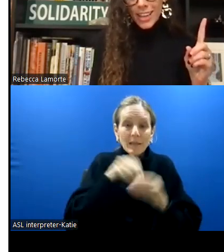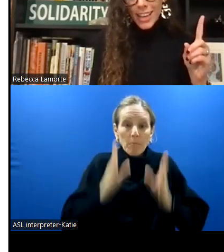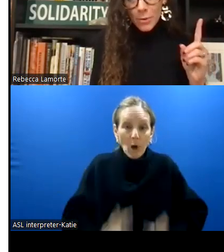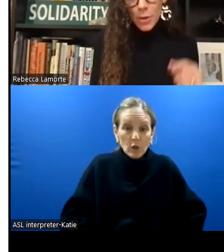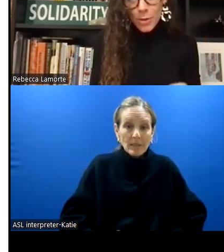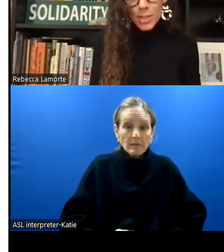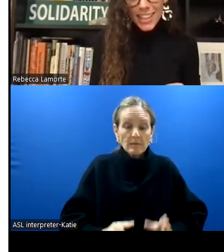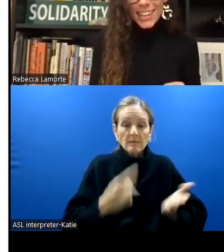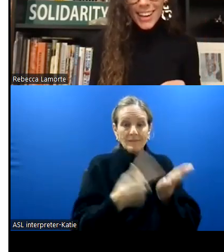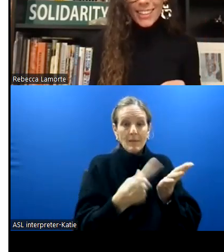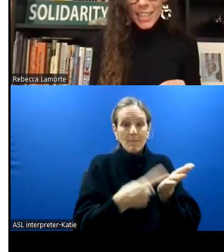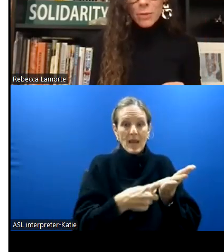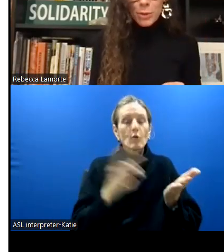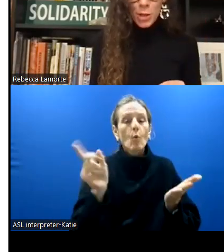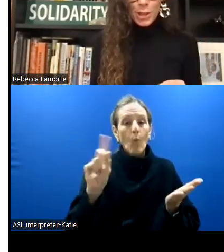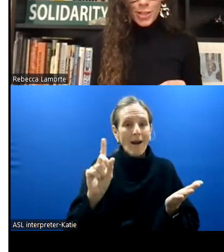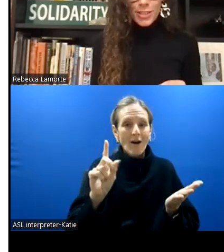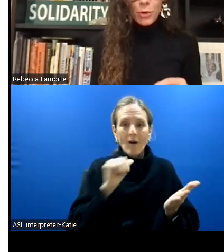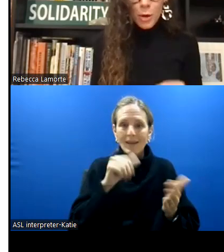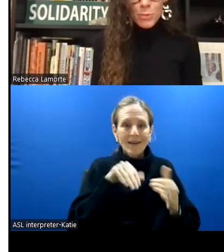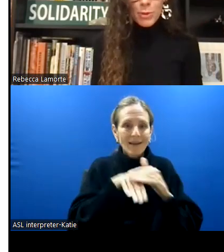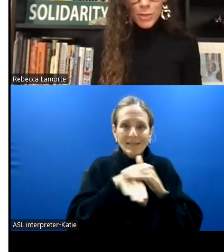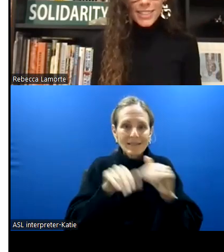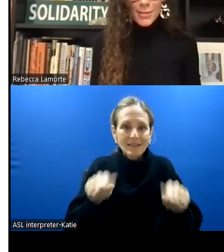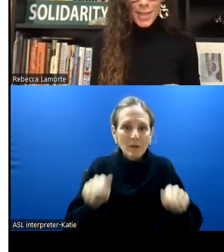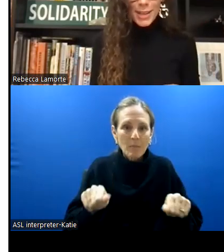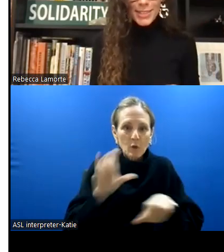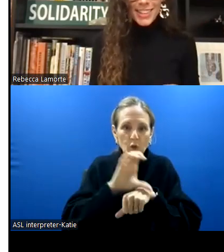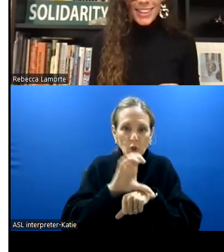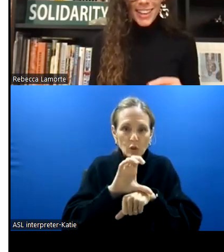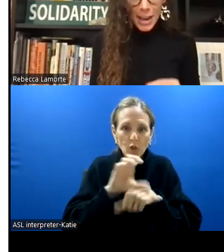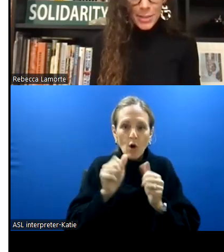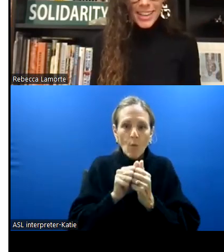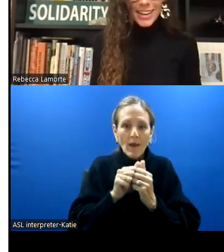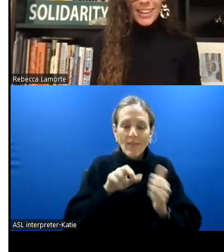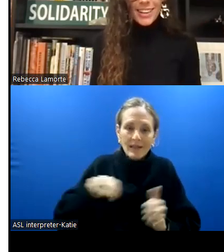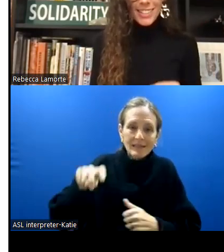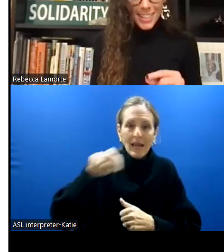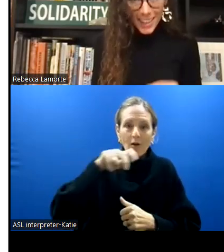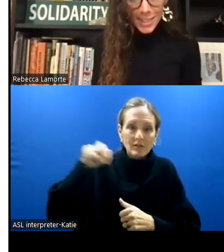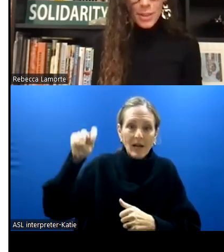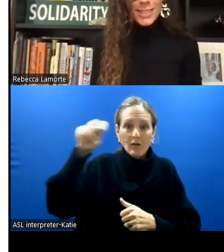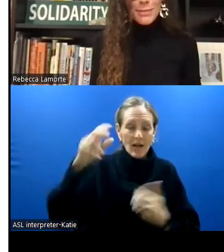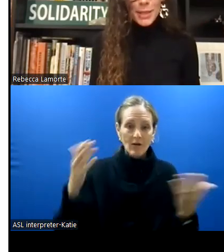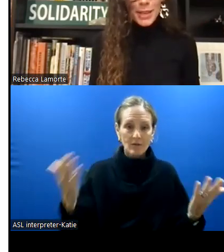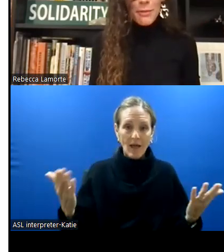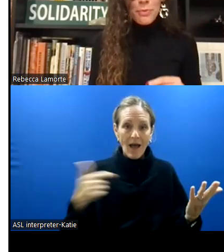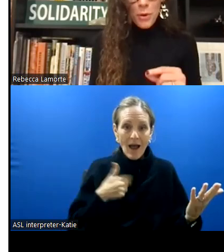It was hosted at an inaccessible church with multiple flights of stairs. And I was there as a candidate with a disability